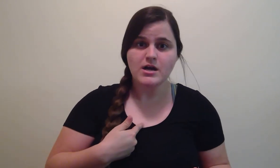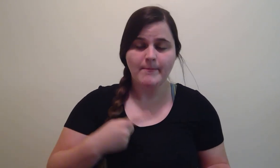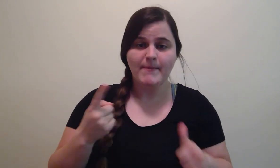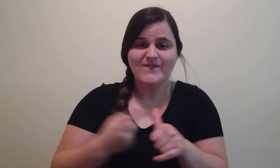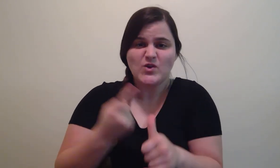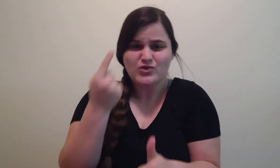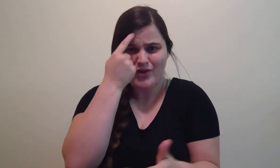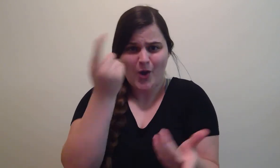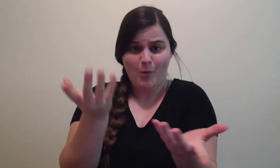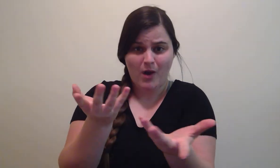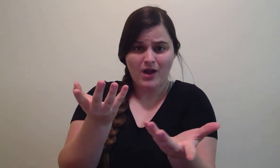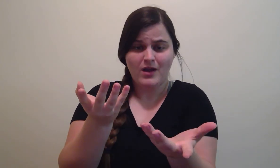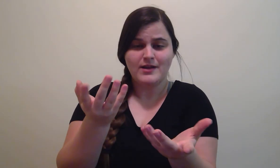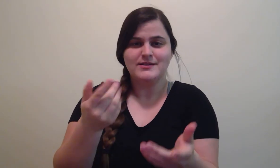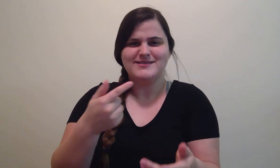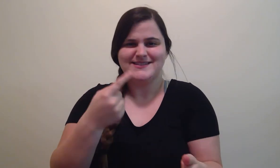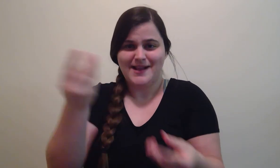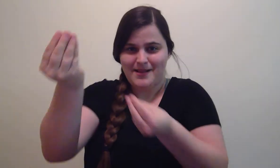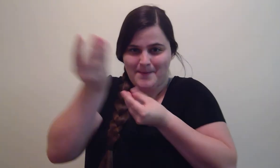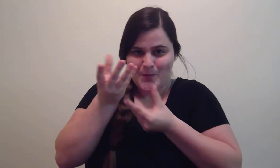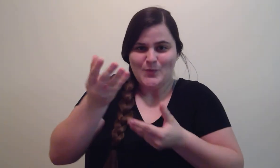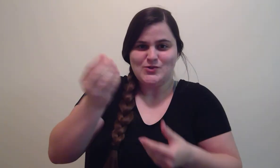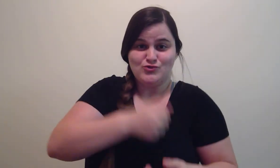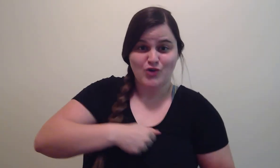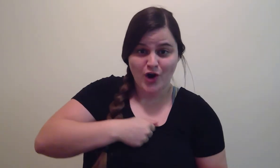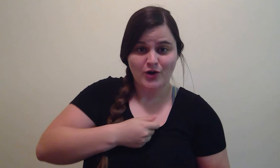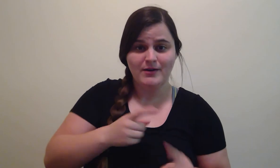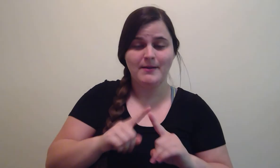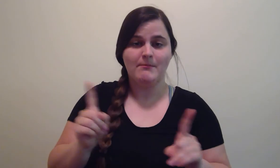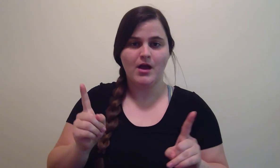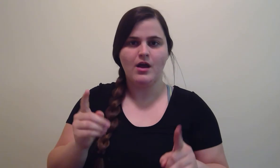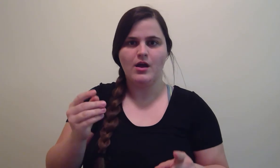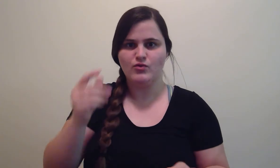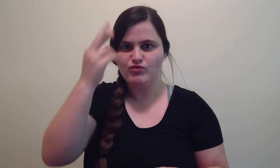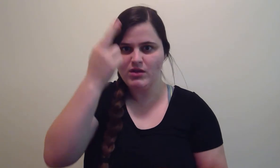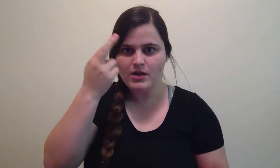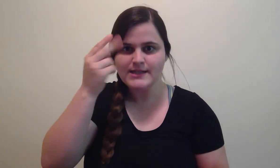My first thought was that he was telling me he was sorry. Then it dawned on me-